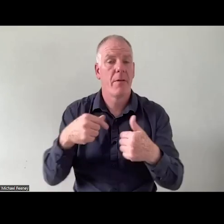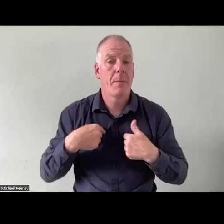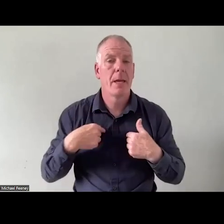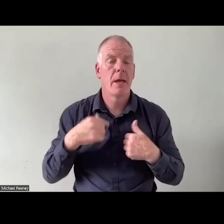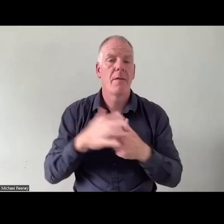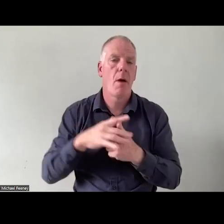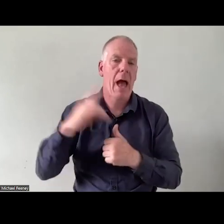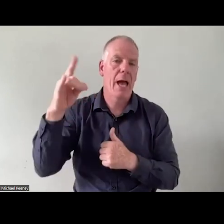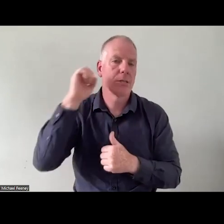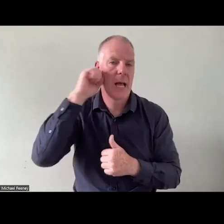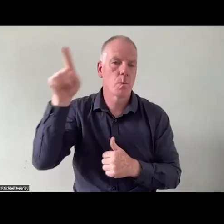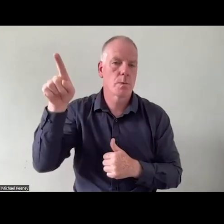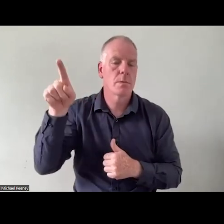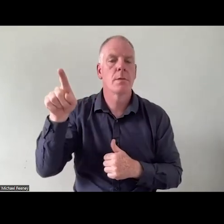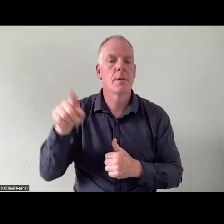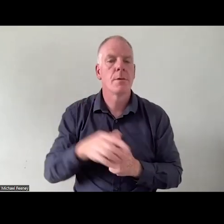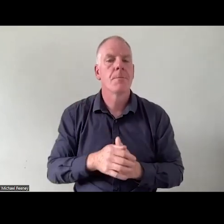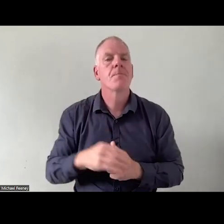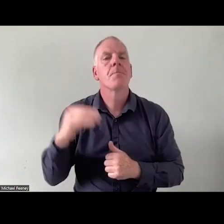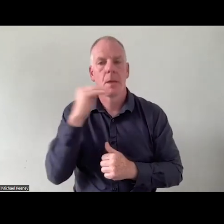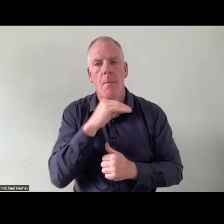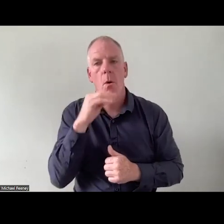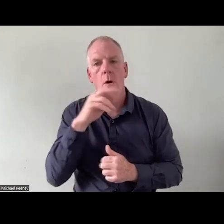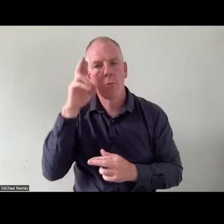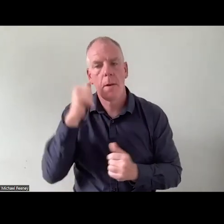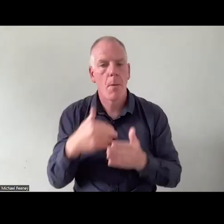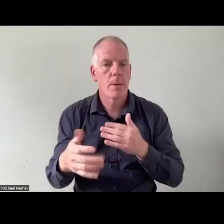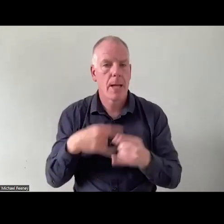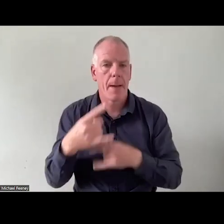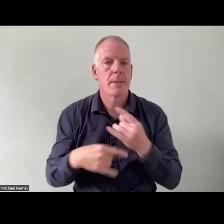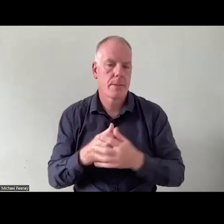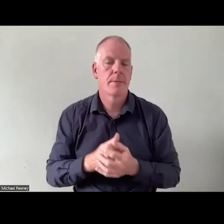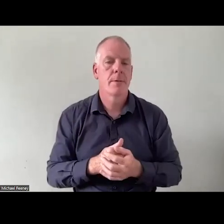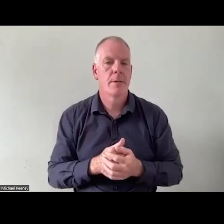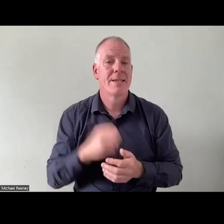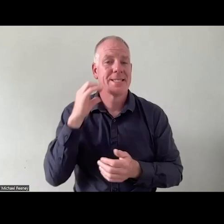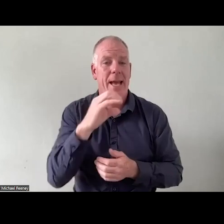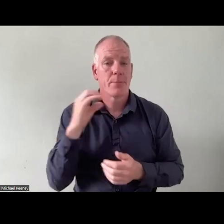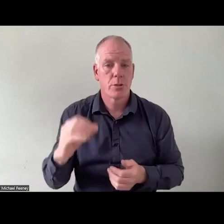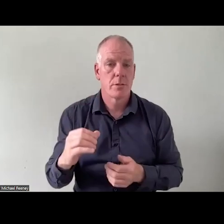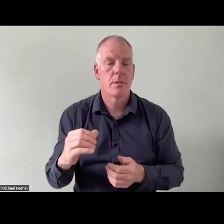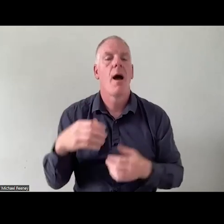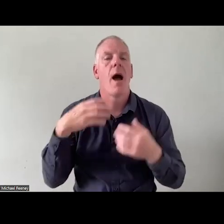So, I think it's important to remember that captioning offers a service